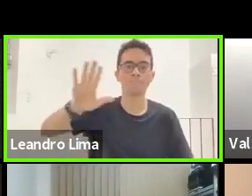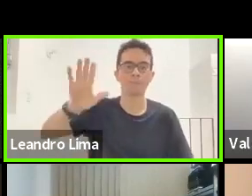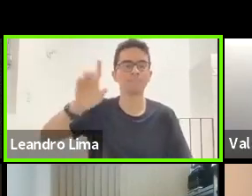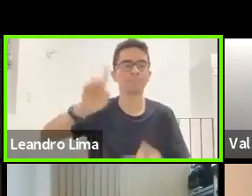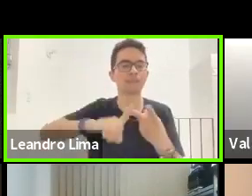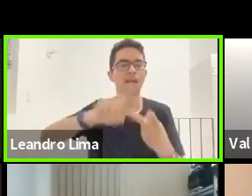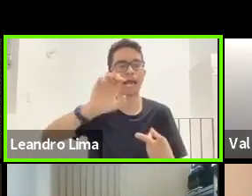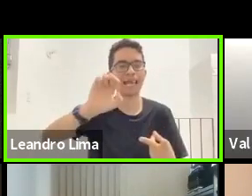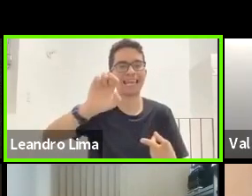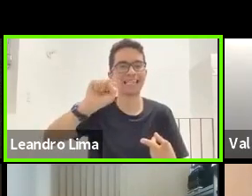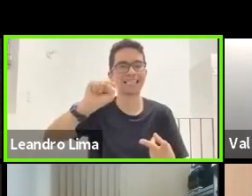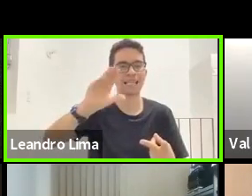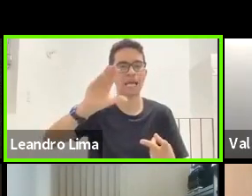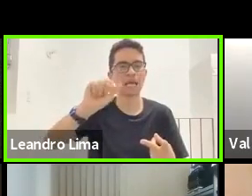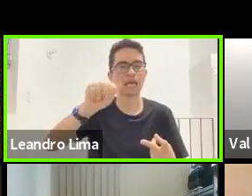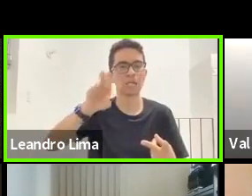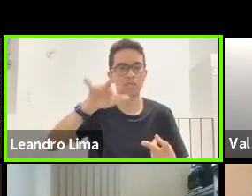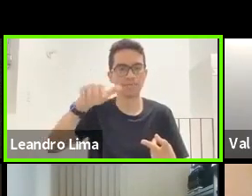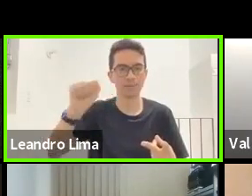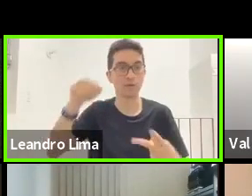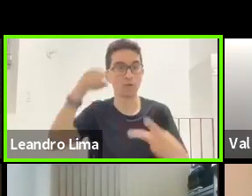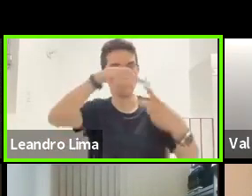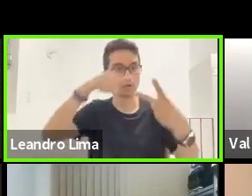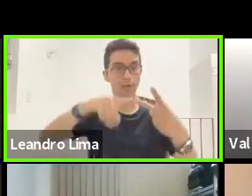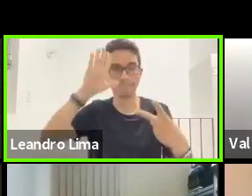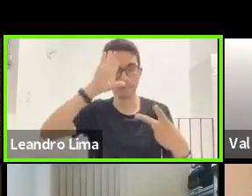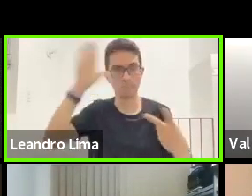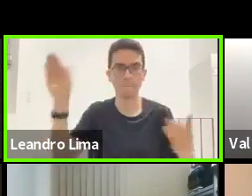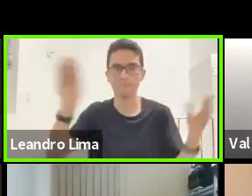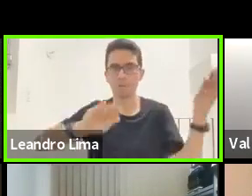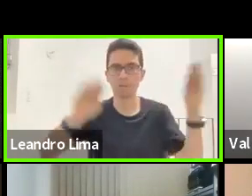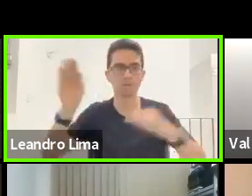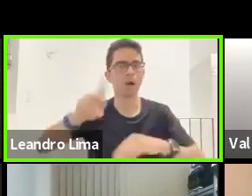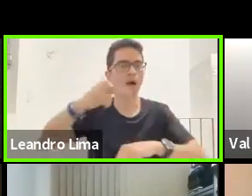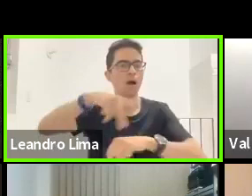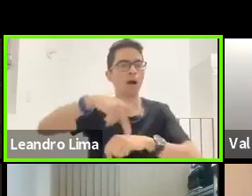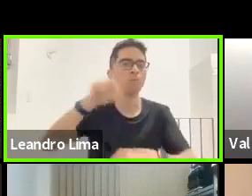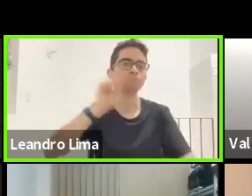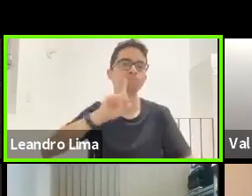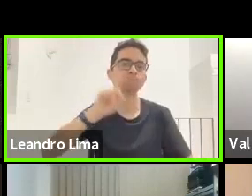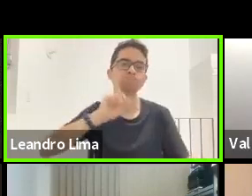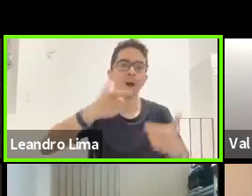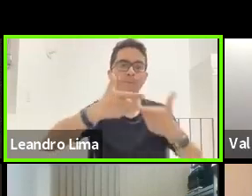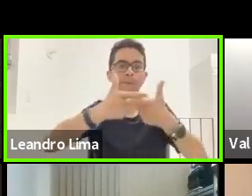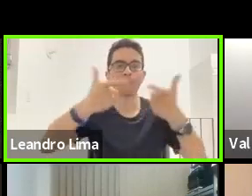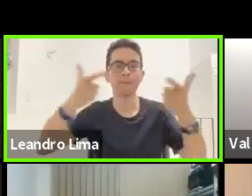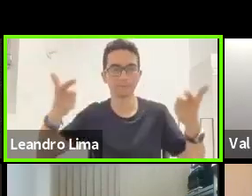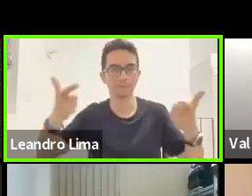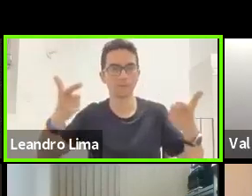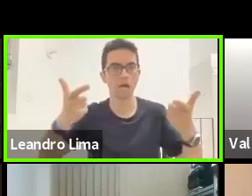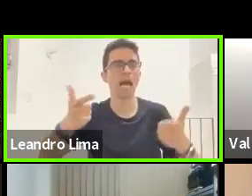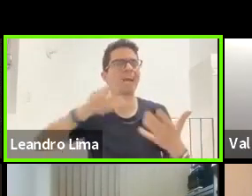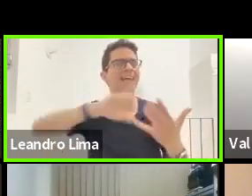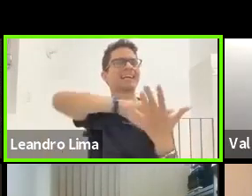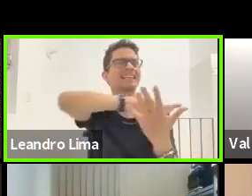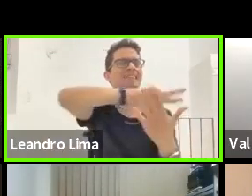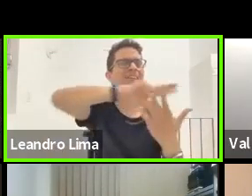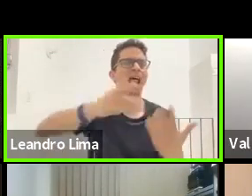and in the Scandinavian area and. area. And these waves of people these waves of people speaking. finish finish, and now finish and Norwegian and German